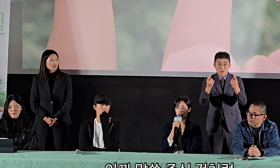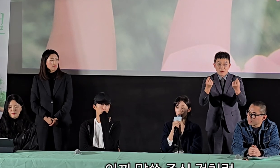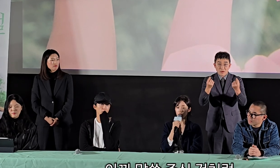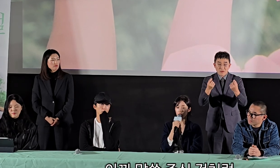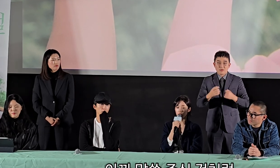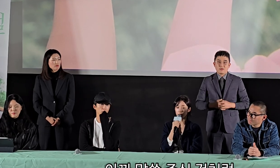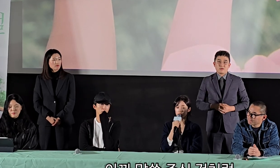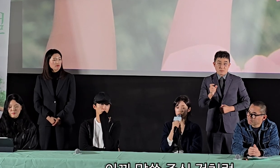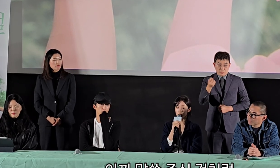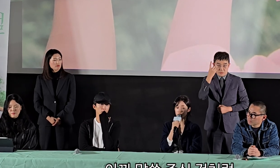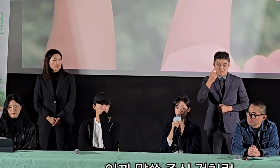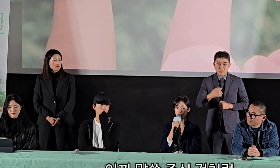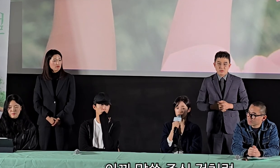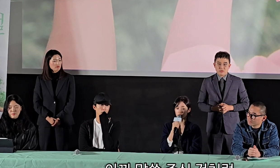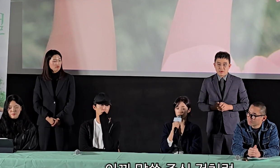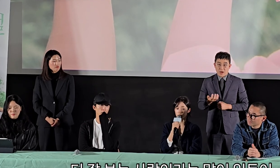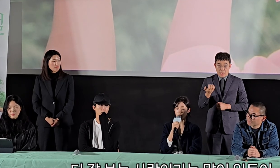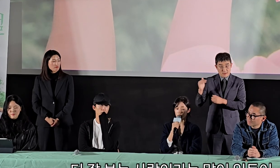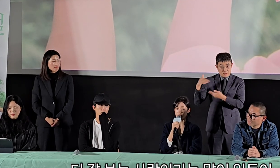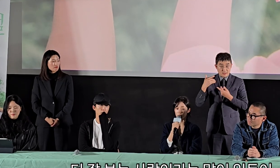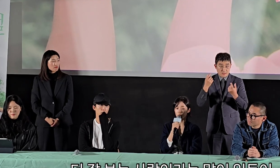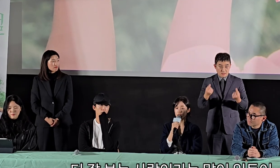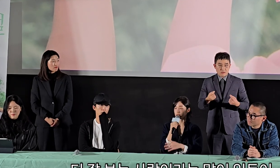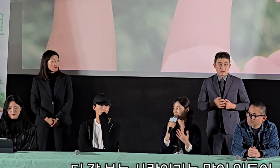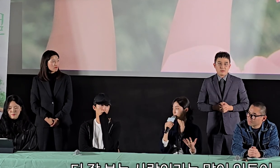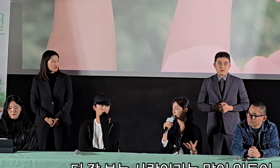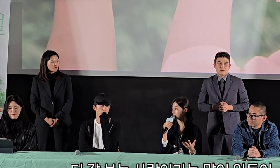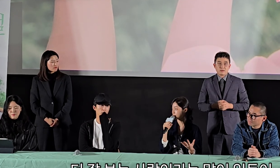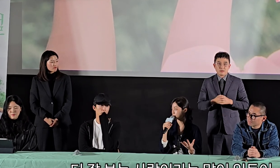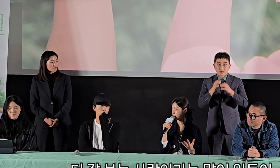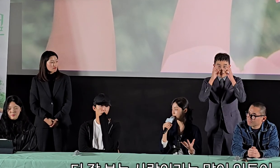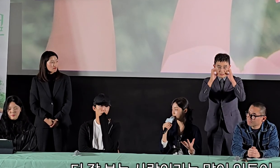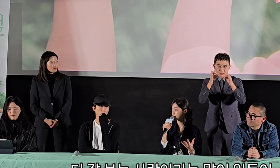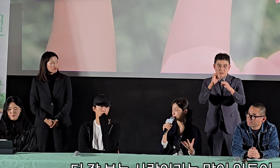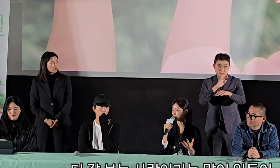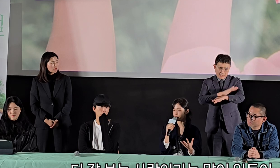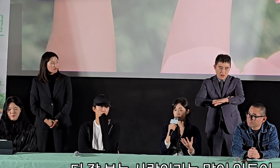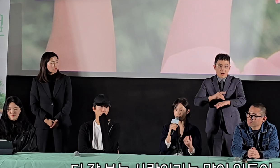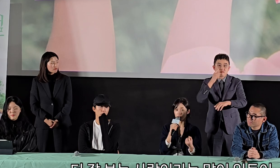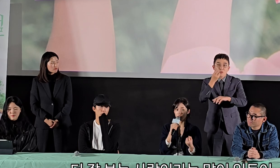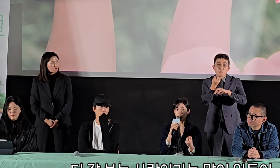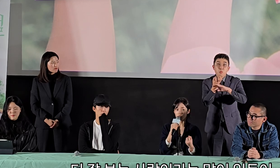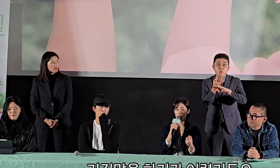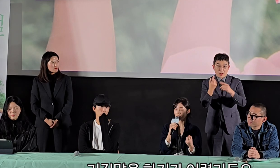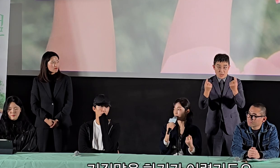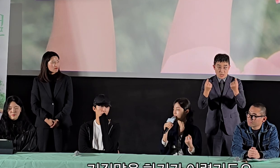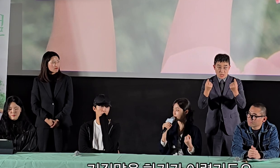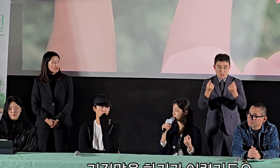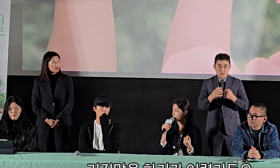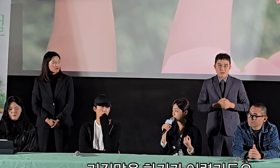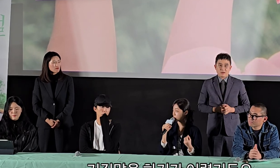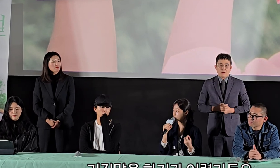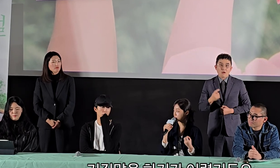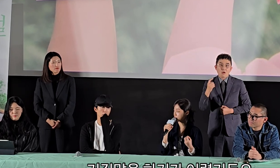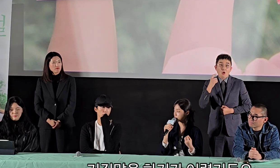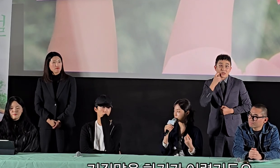by looking into the other person's eyes, it is difficult to lie, as the saying goes, "People who see better".